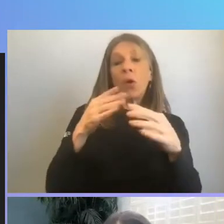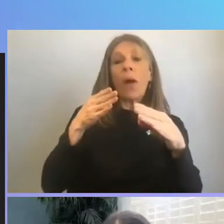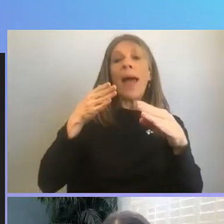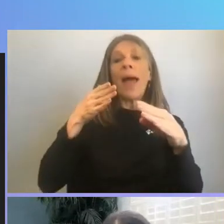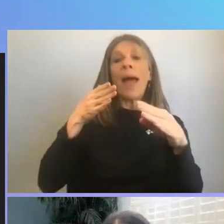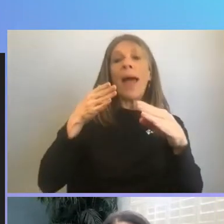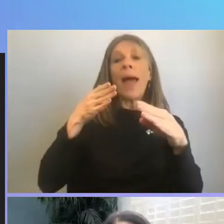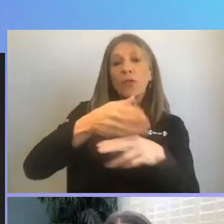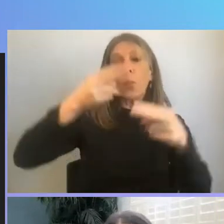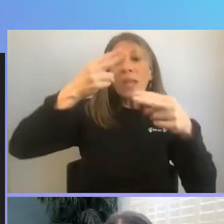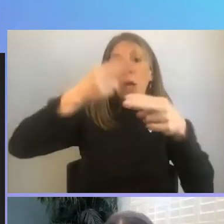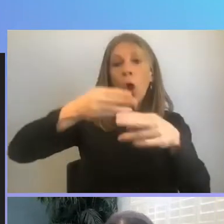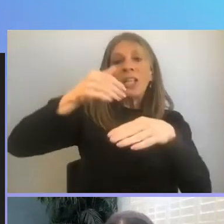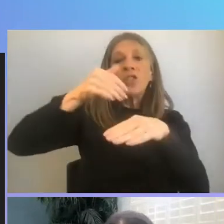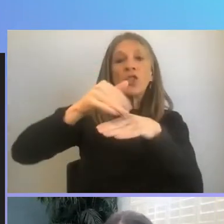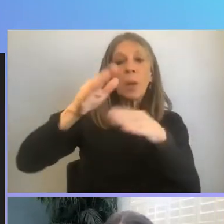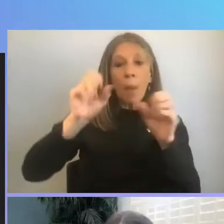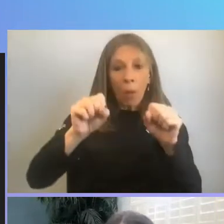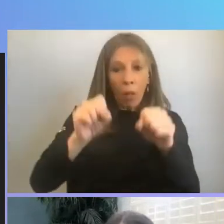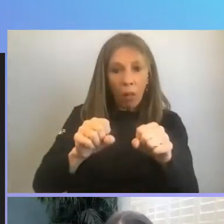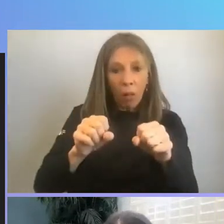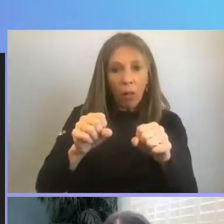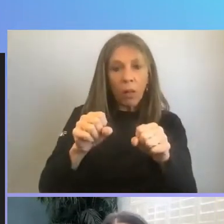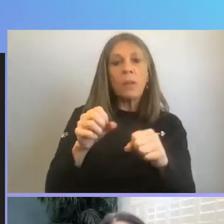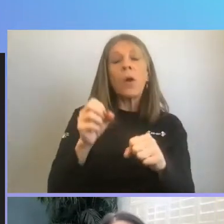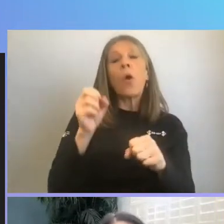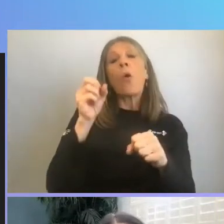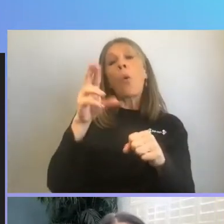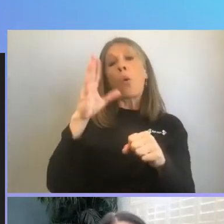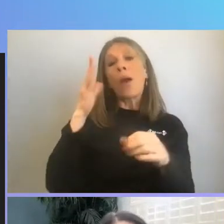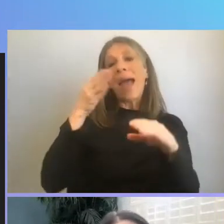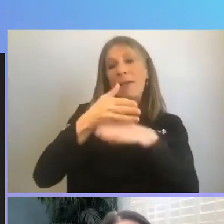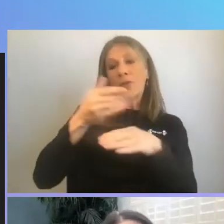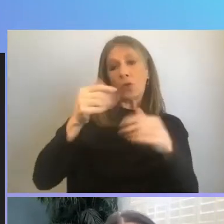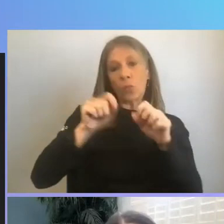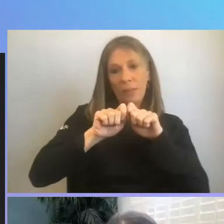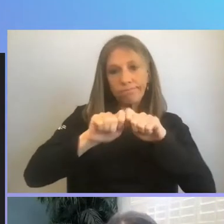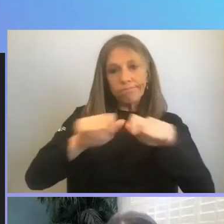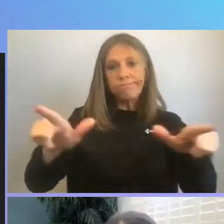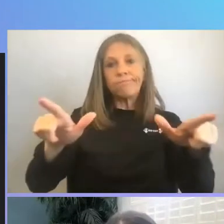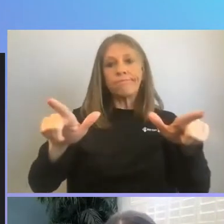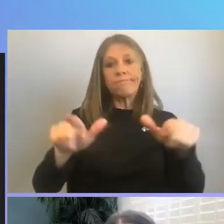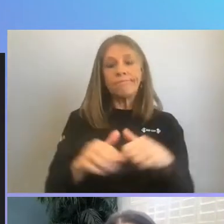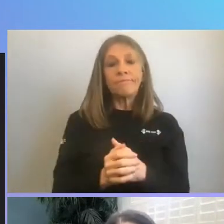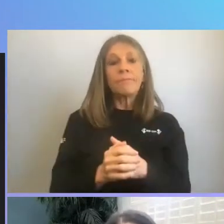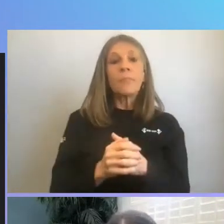we call it Shippable or after we deploy it. So with this in mind,